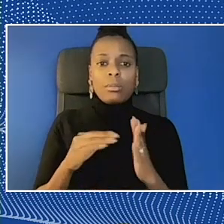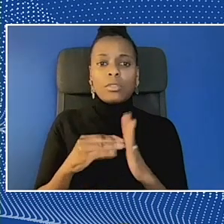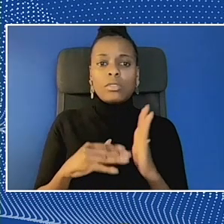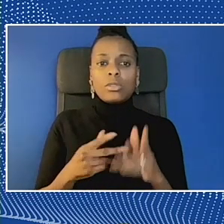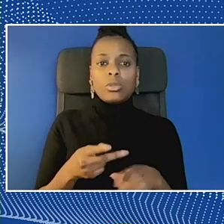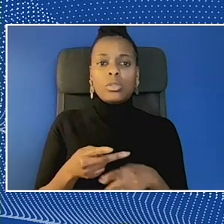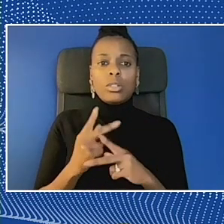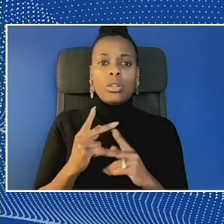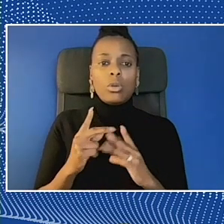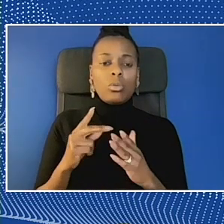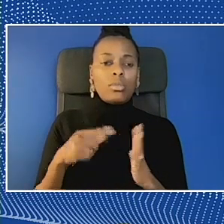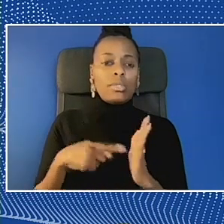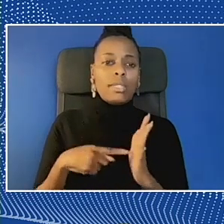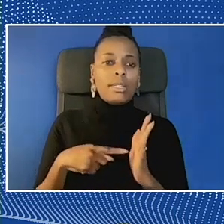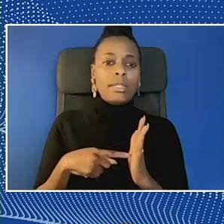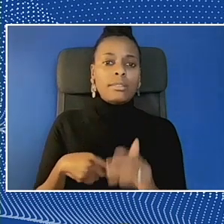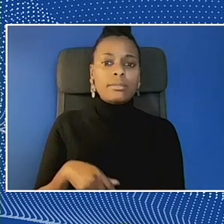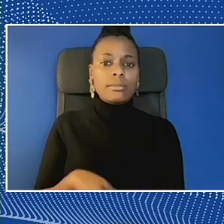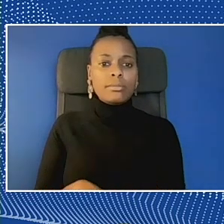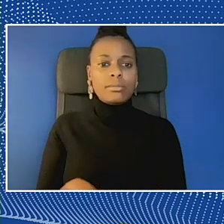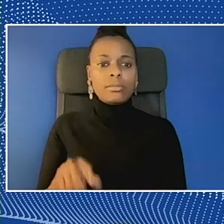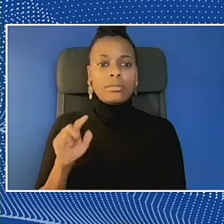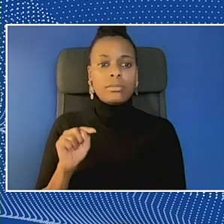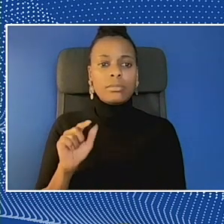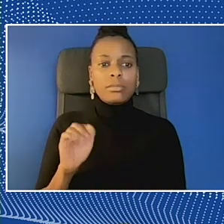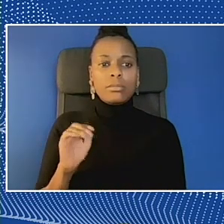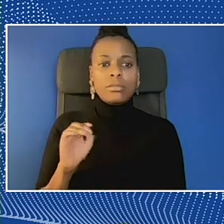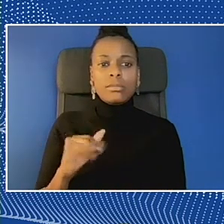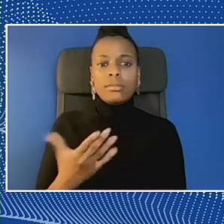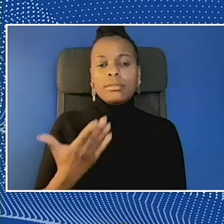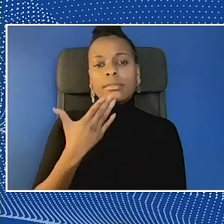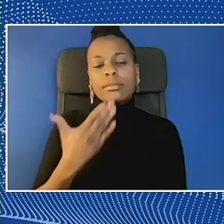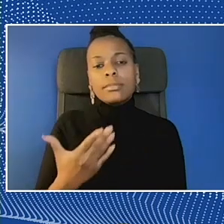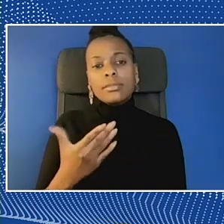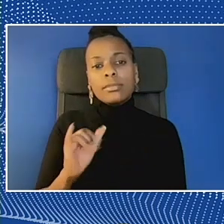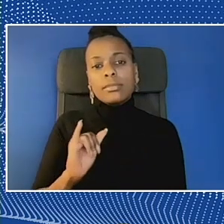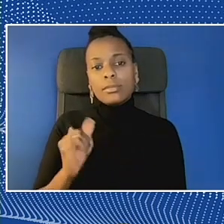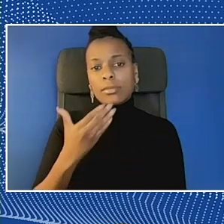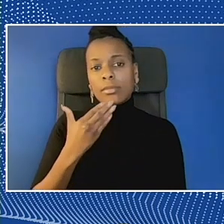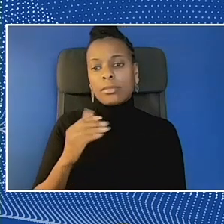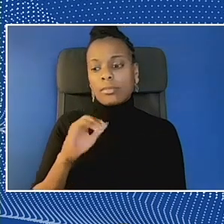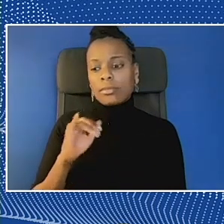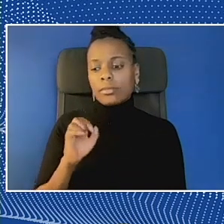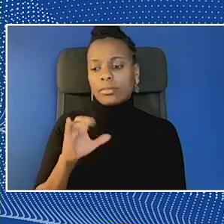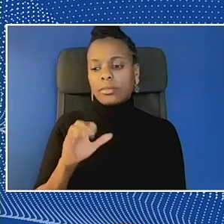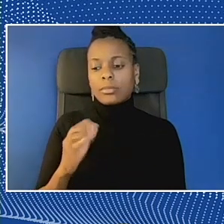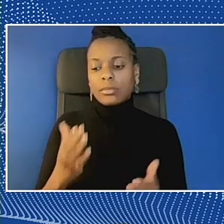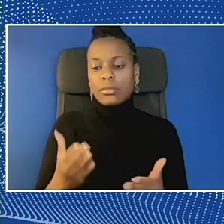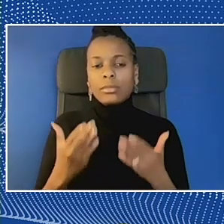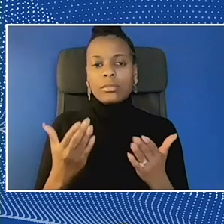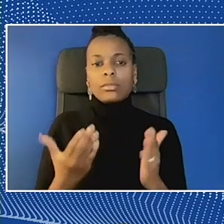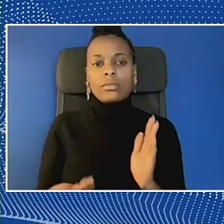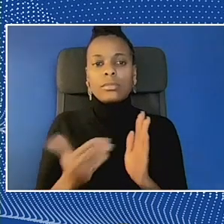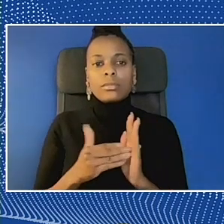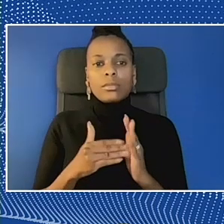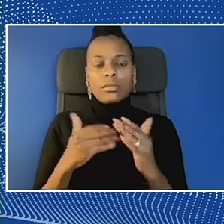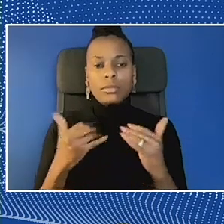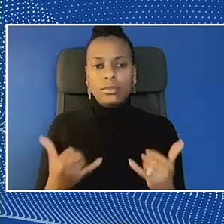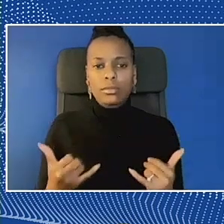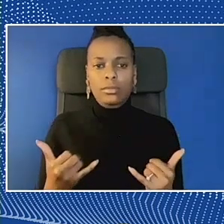So Jalil. Thank you and thank you, Jessica , for bringing this back up to us. At this point, the Department is not able